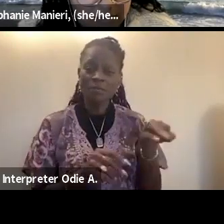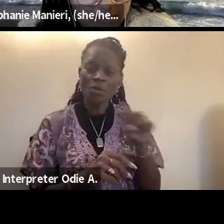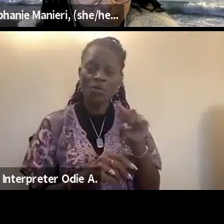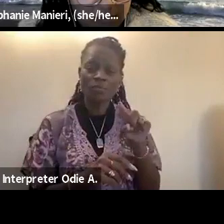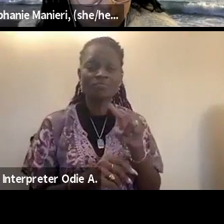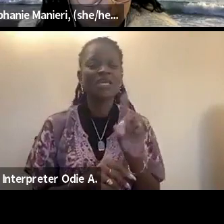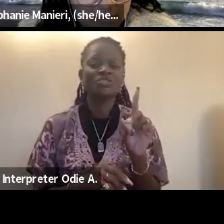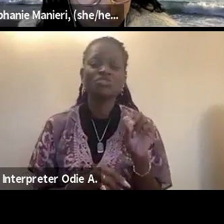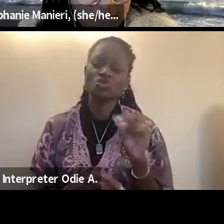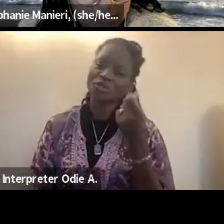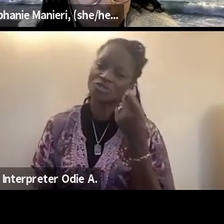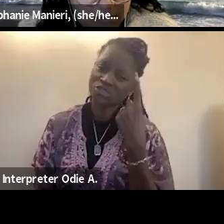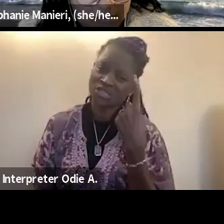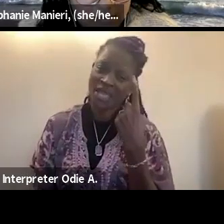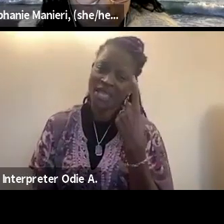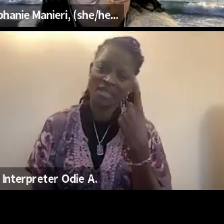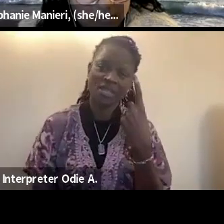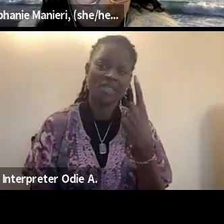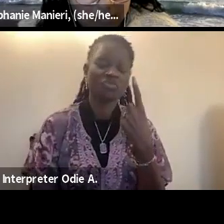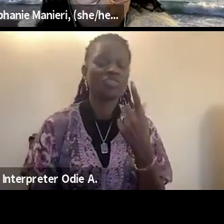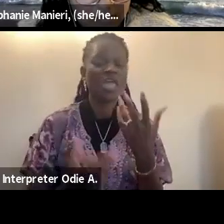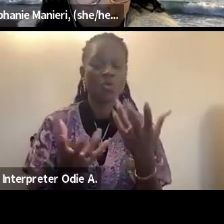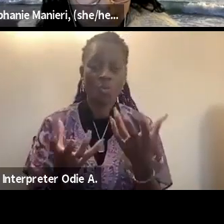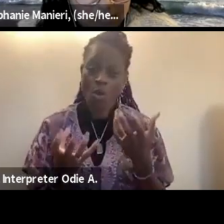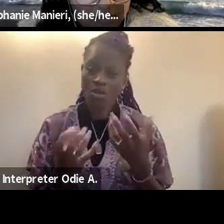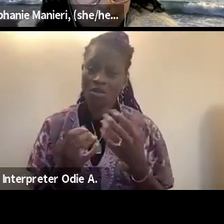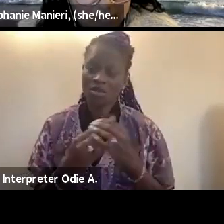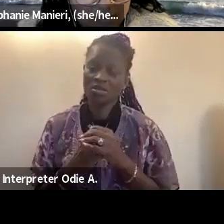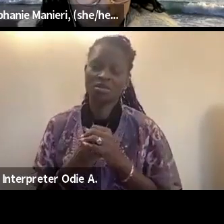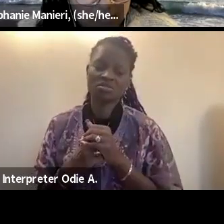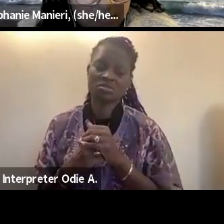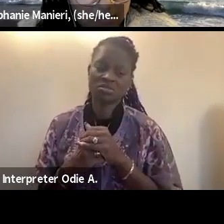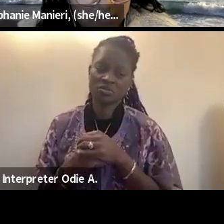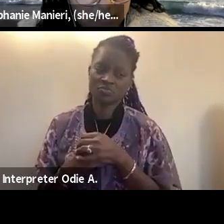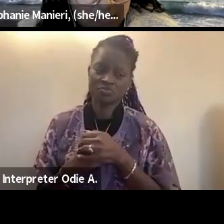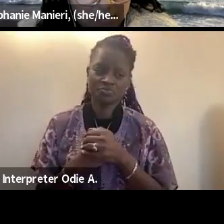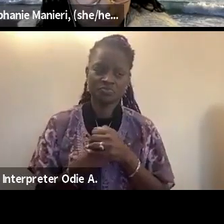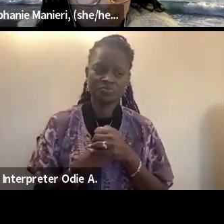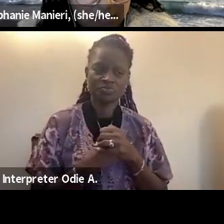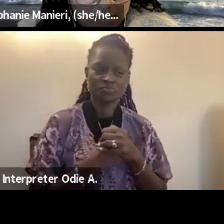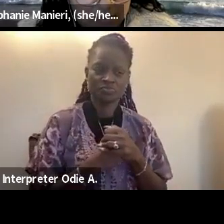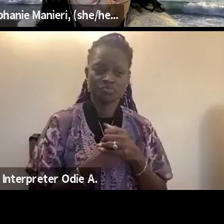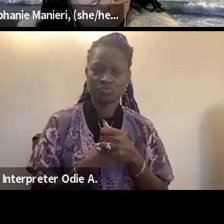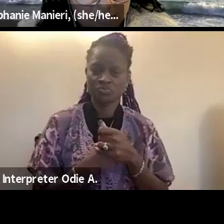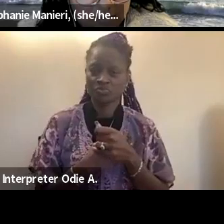So we are going to be able to present